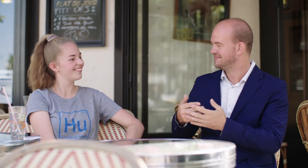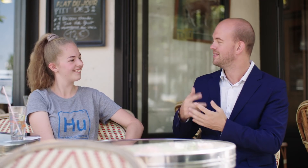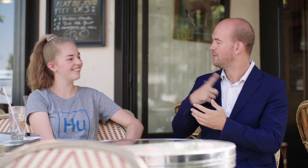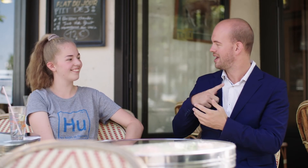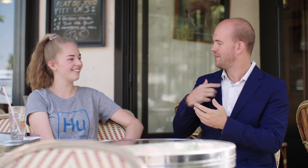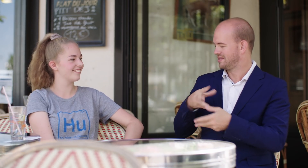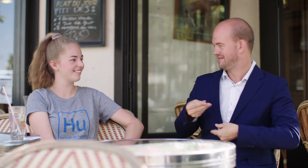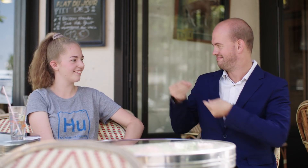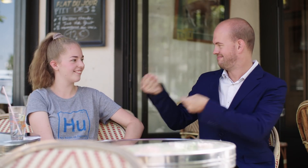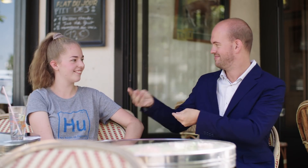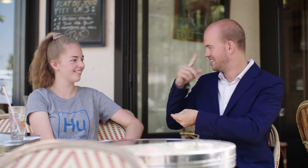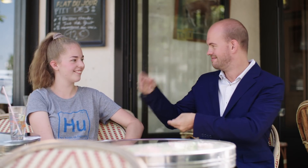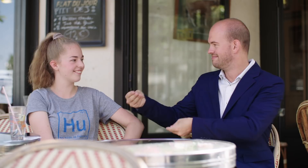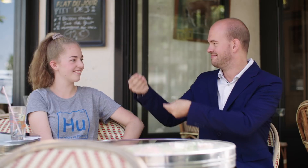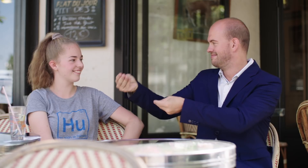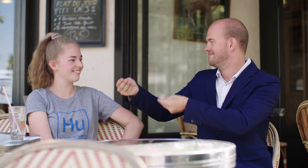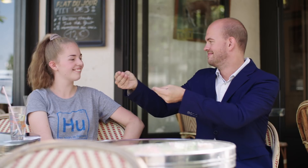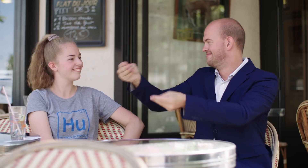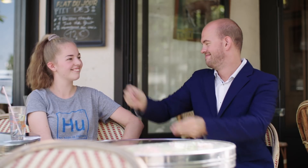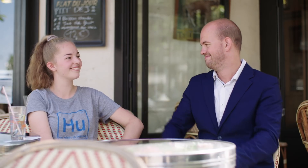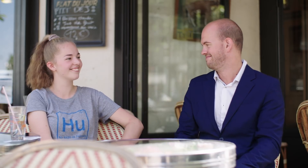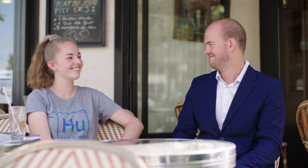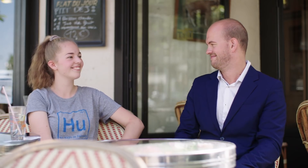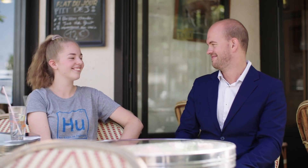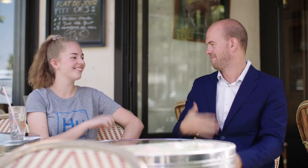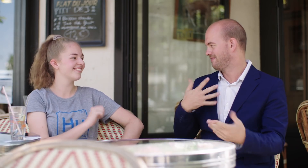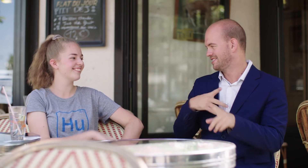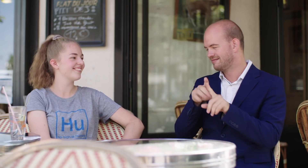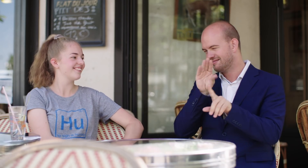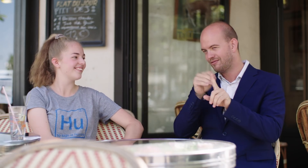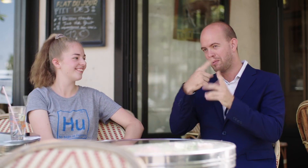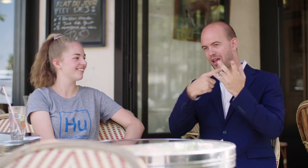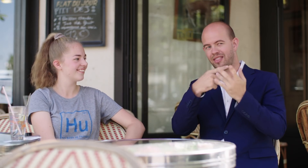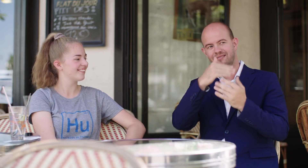I'd love you to shadow me, because I'd like to hand over the mantle to you when the time comes.